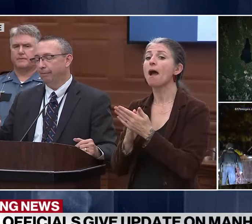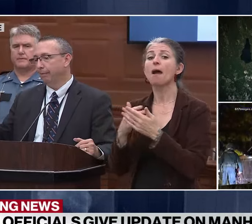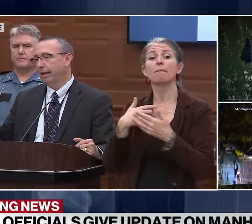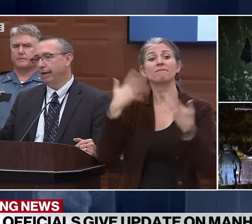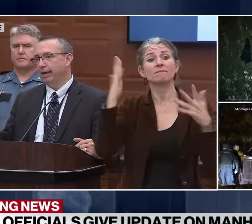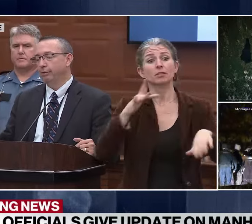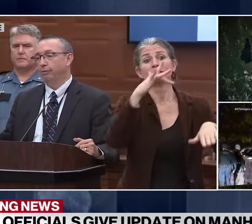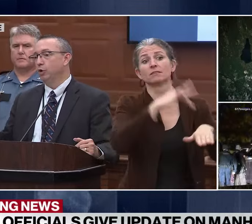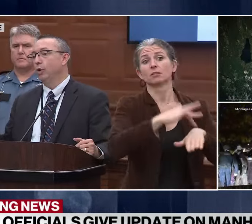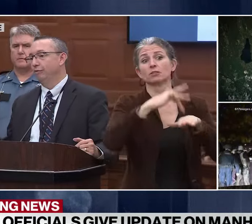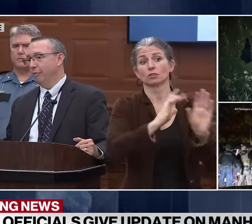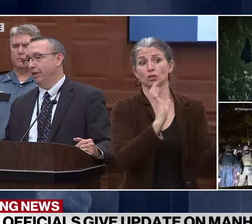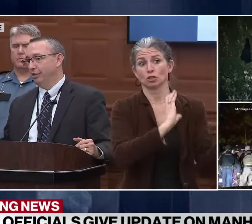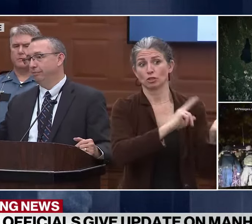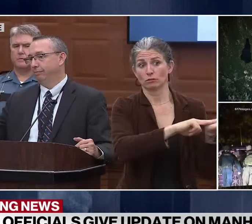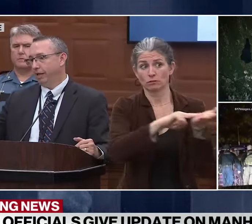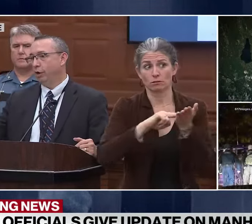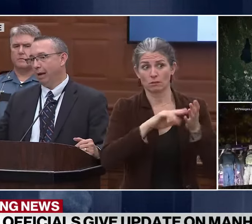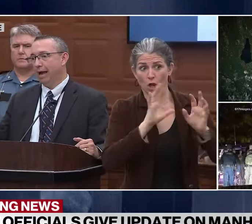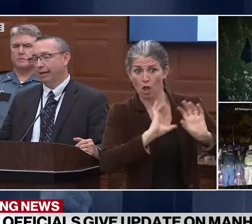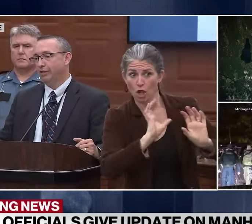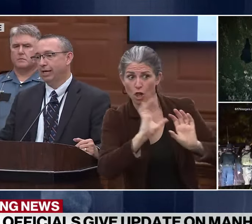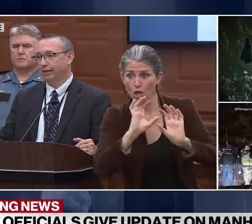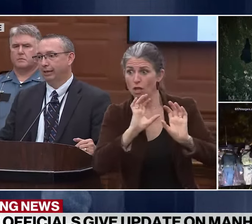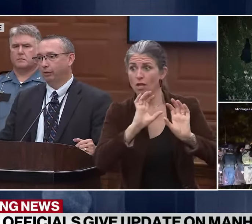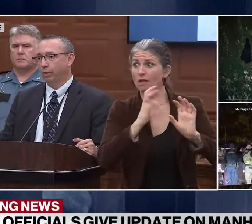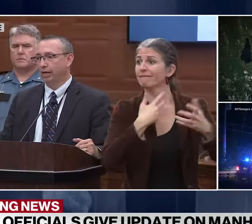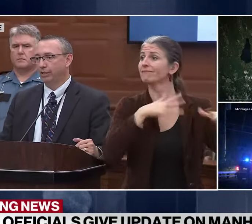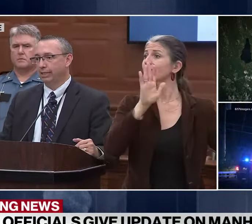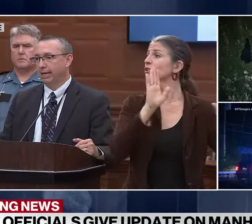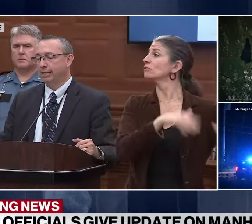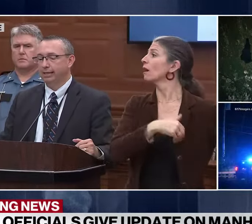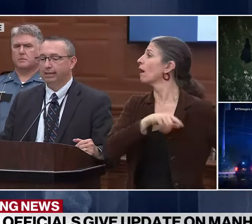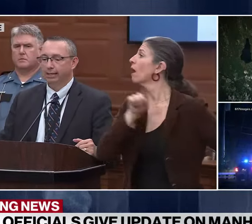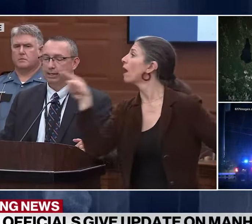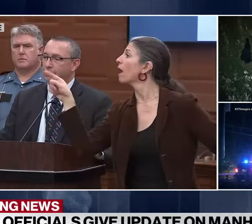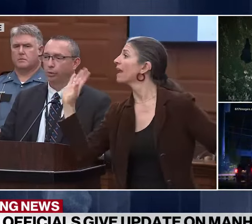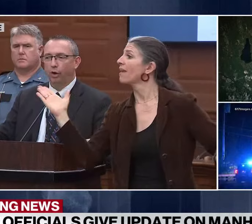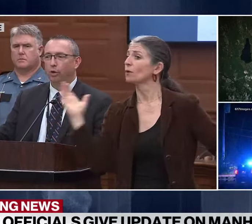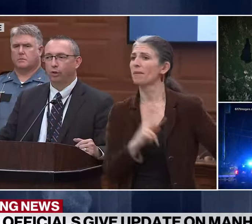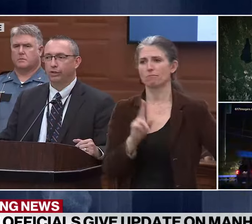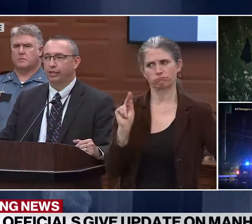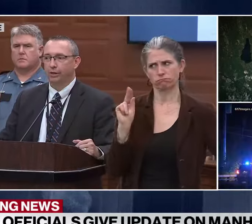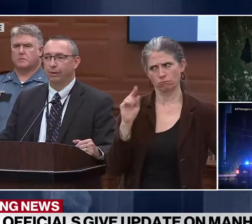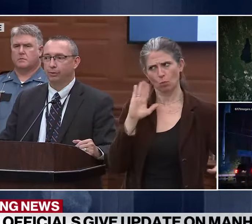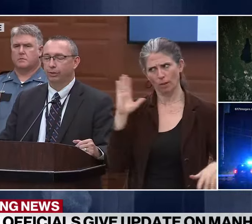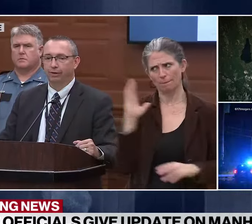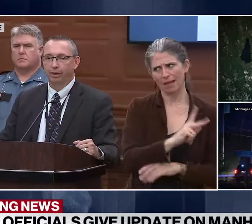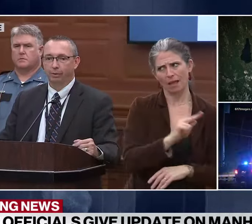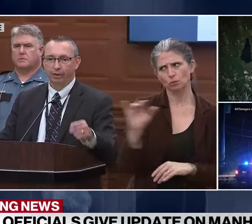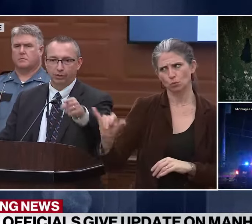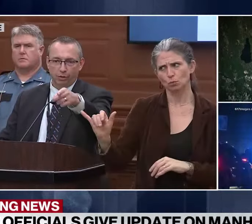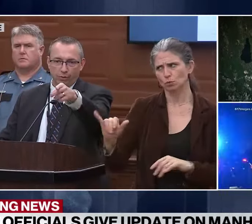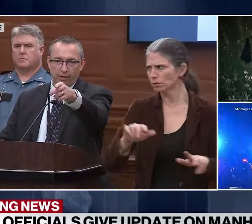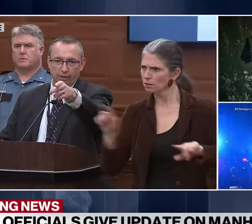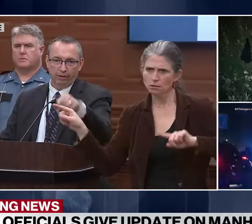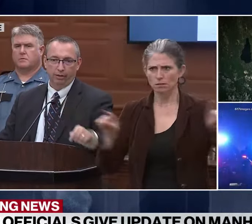RIGHT. BECAUSE SOME OF THESE LOCATIONS WE SERVE A SEARCH WARRANT ON, IT DOESN'T MEAN WE'RE DONE RIGHT. WE MAY ACTUALLY GO BACK AND